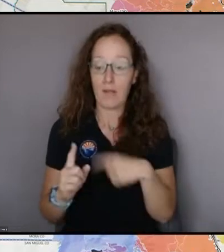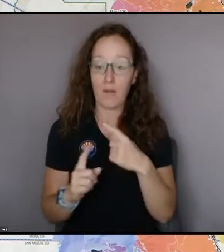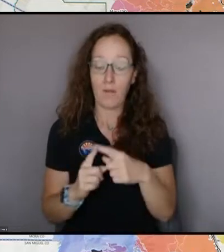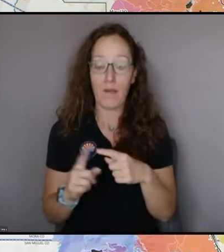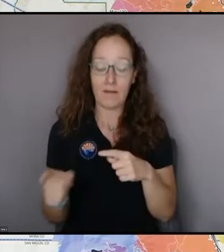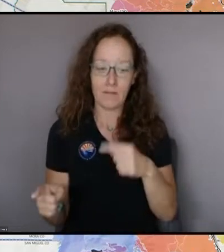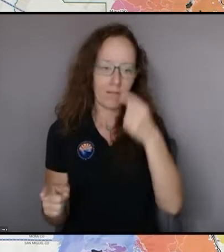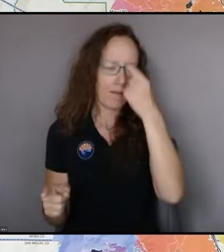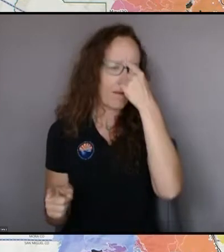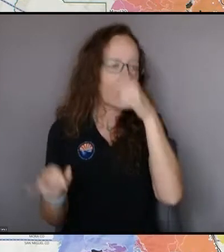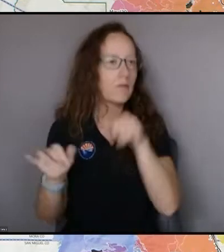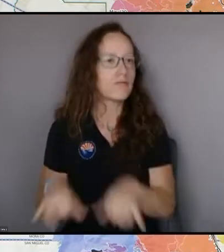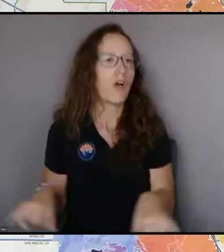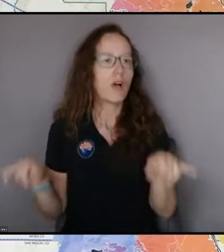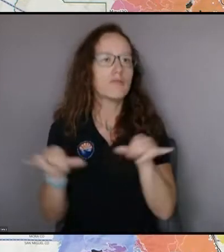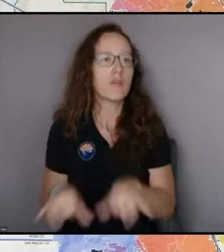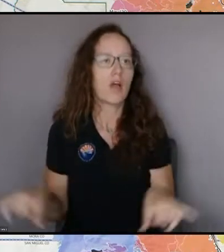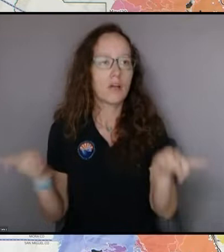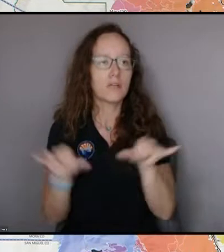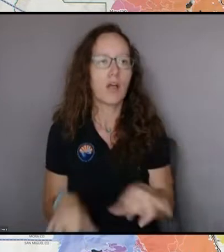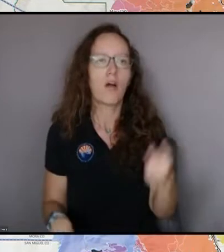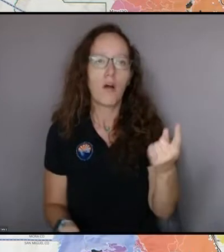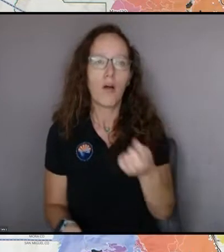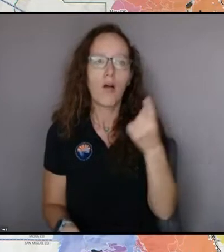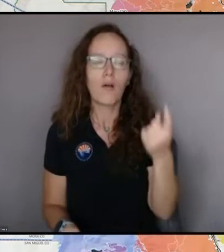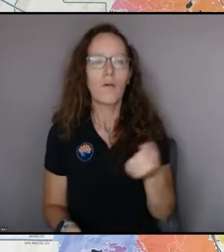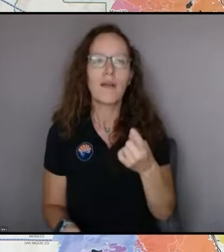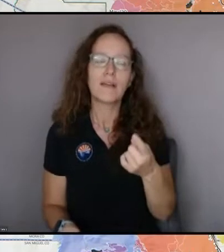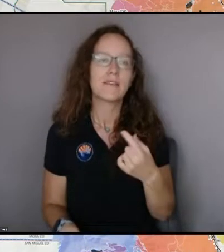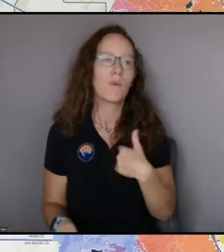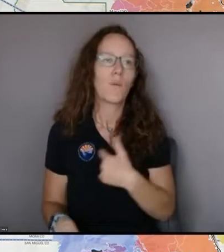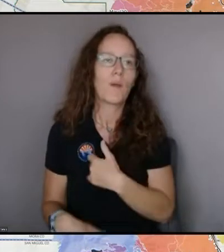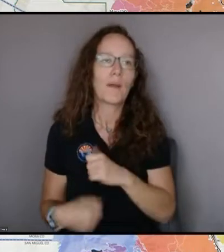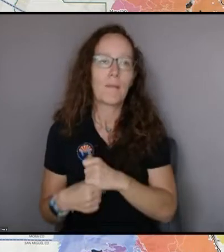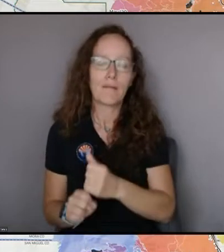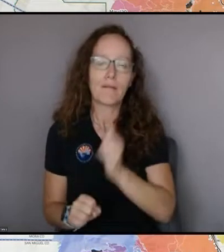that way. You know, Fords are better than Chevys always, you know, I don't know if that's really bias. But anyways,